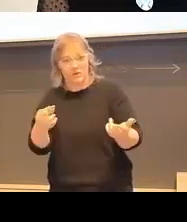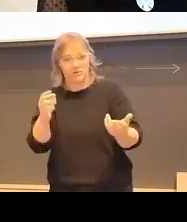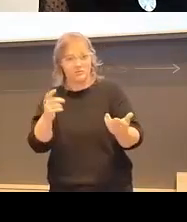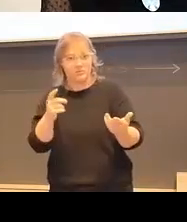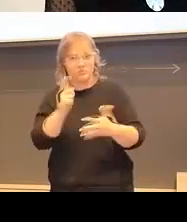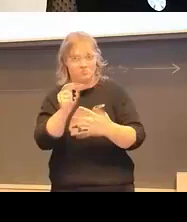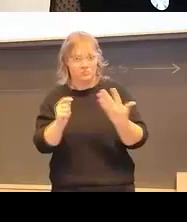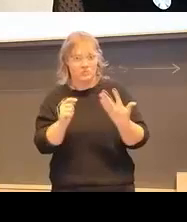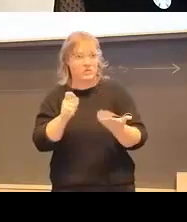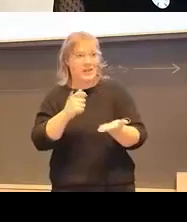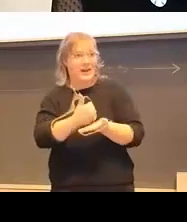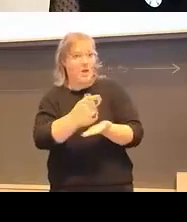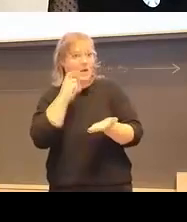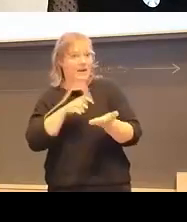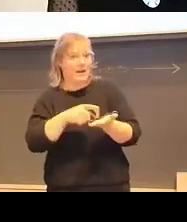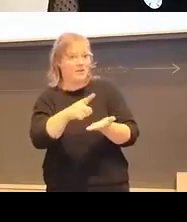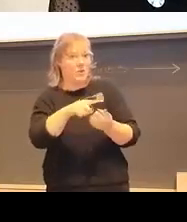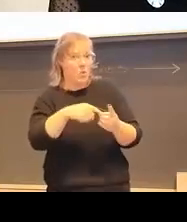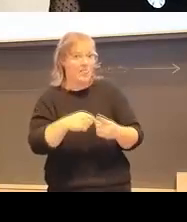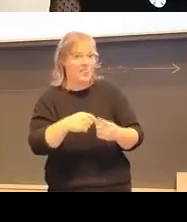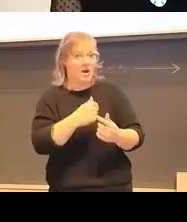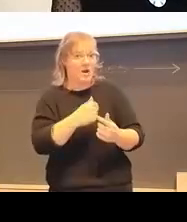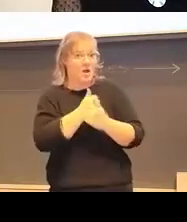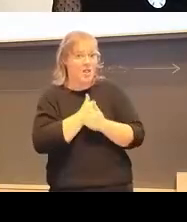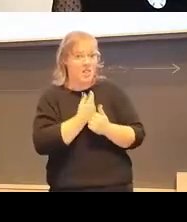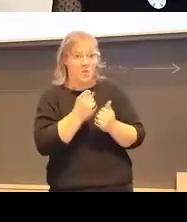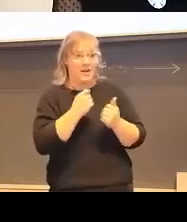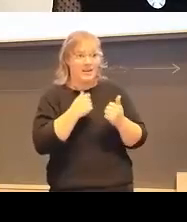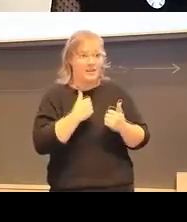recognize when their loved one is thriving or perhaps struggling and know how to help and